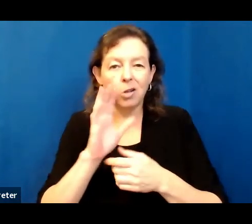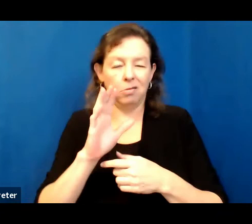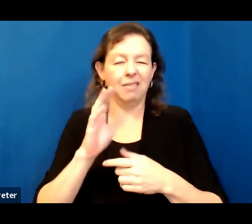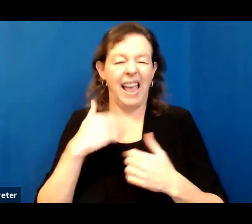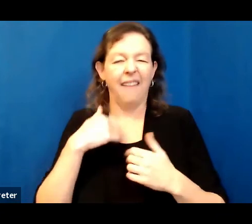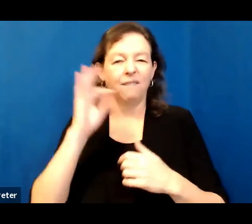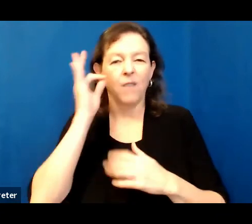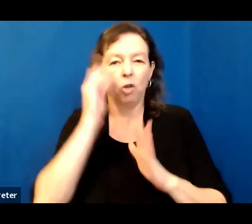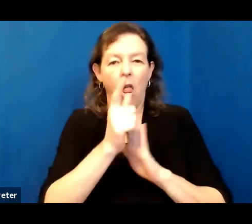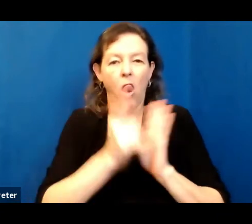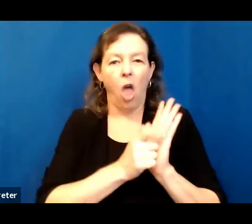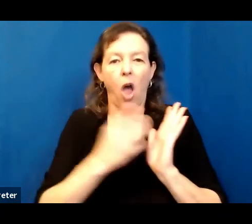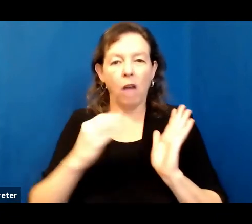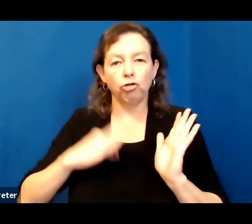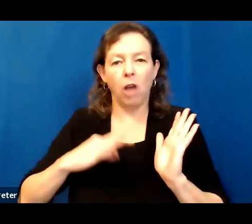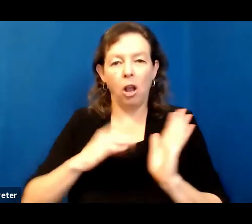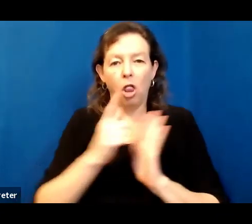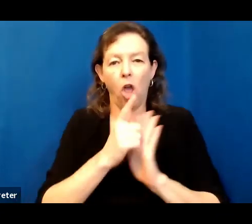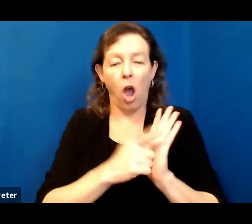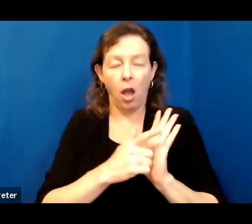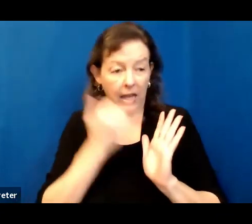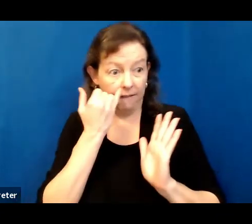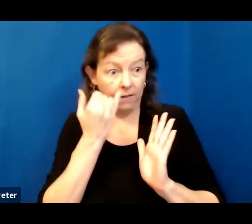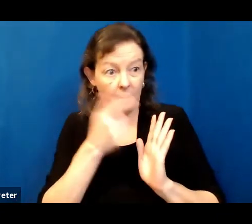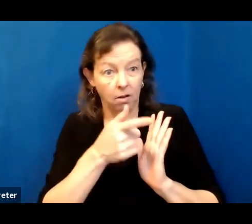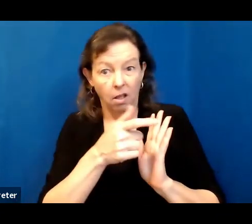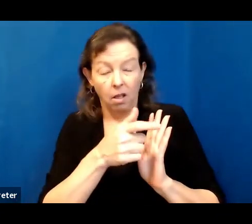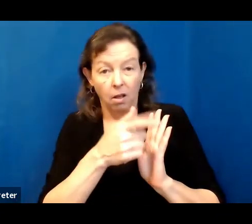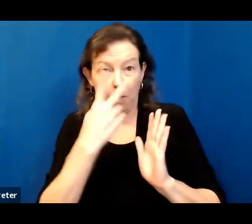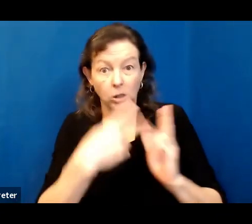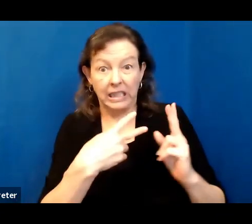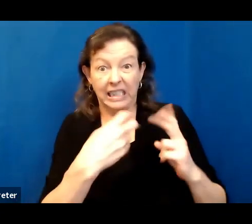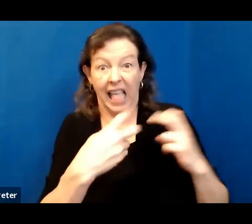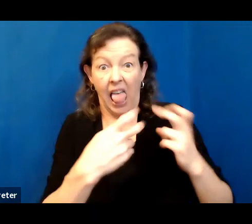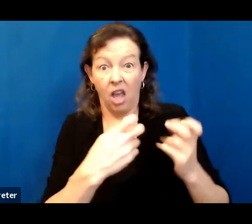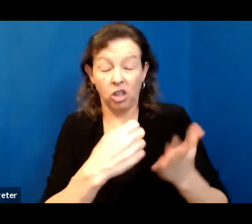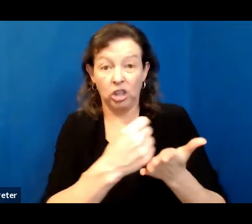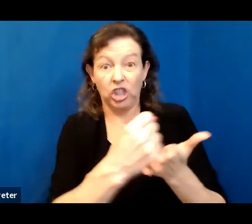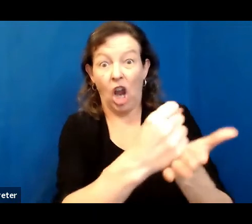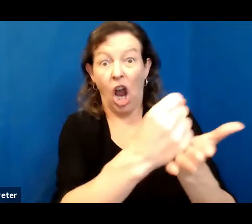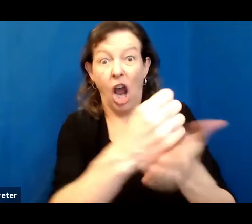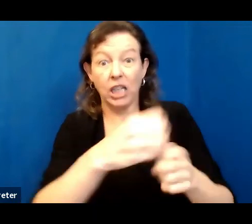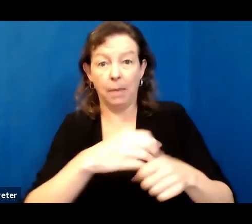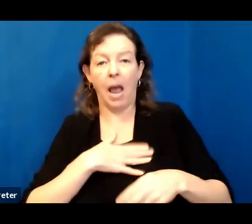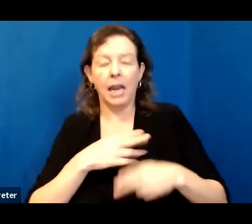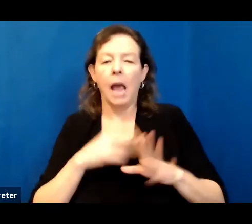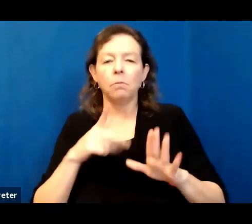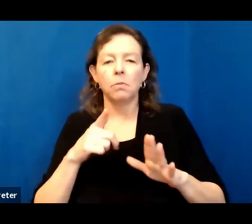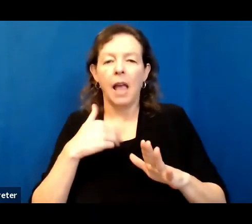that way, if, for some reason, someone starts running up a lot of credit. And then don't be complacent,